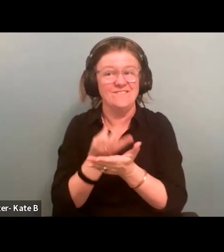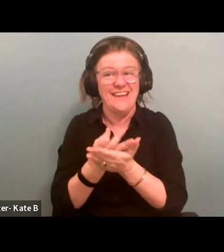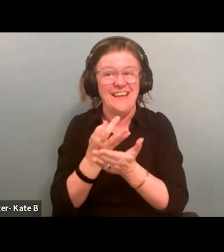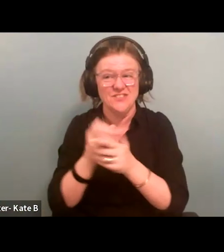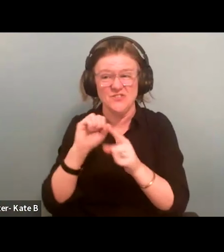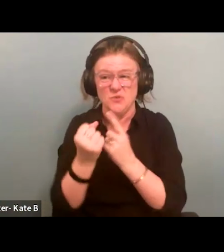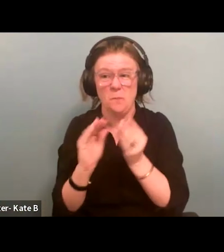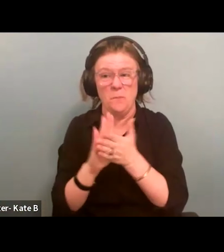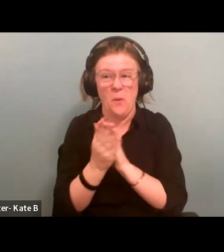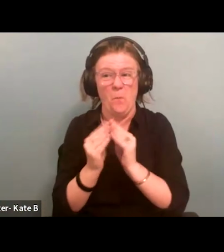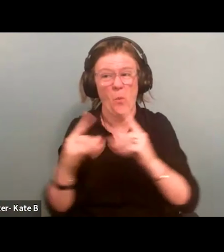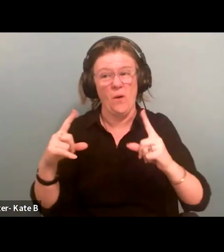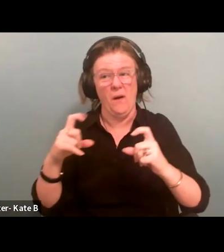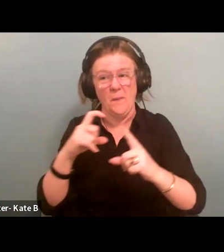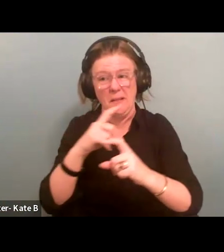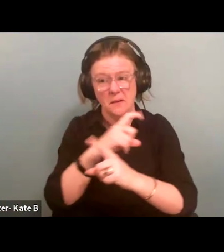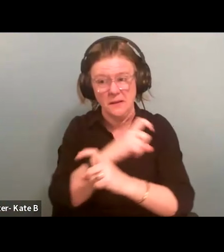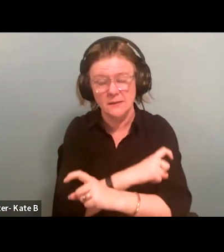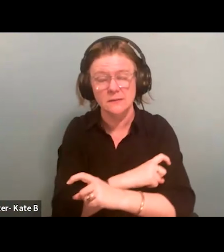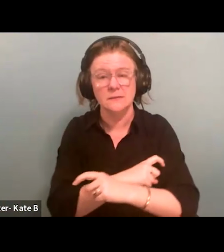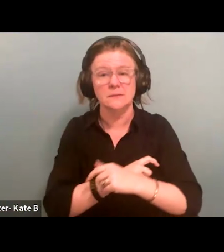anymore, especially more and more stressful